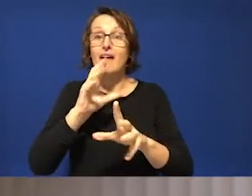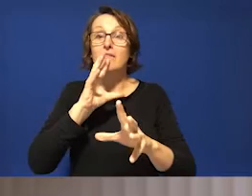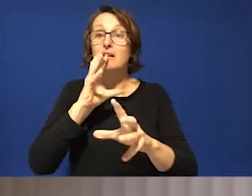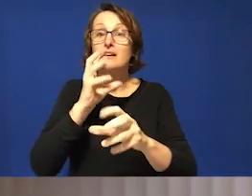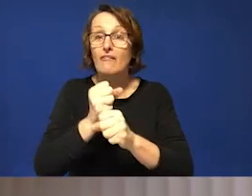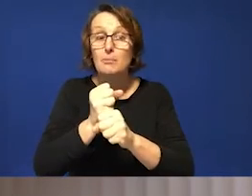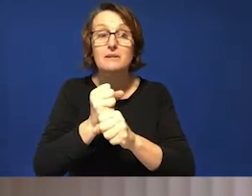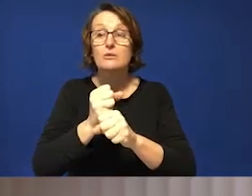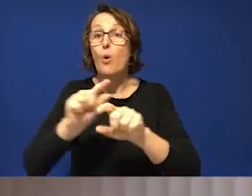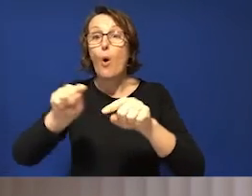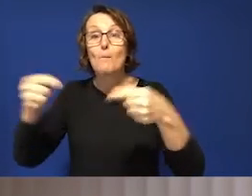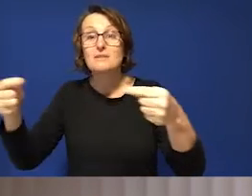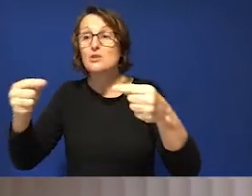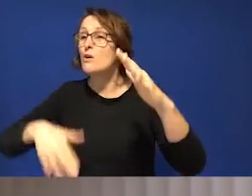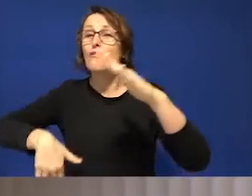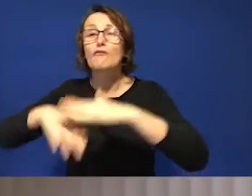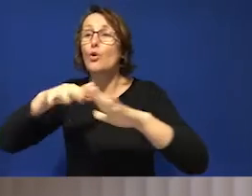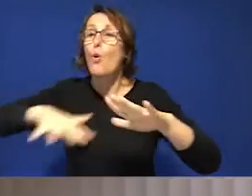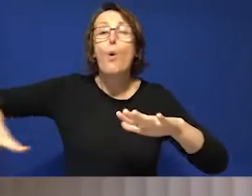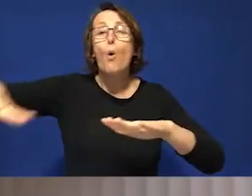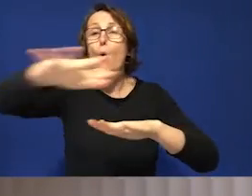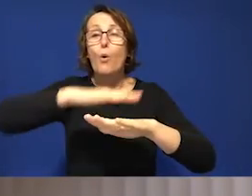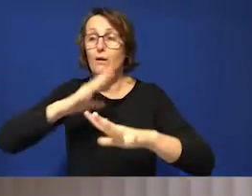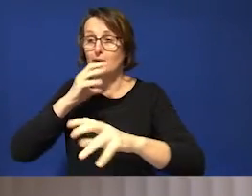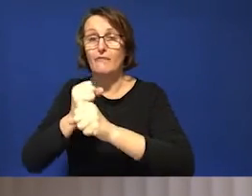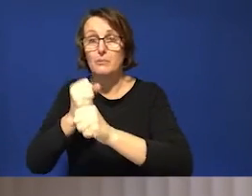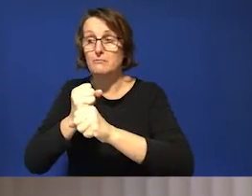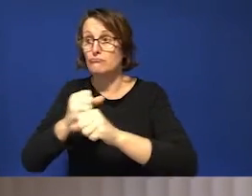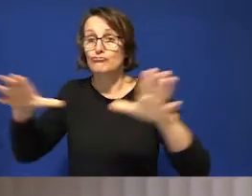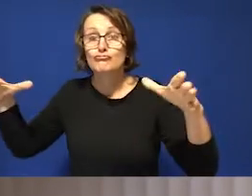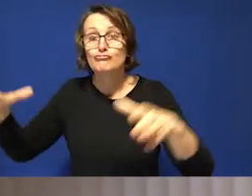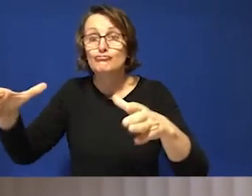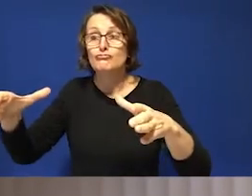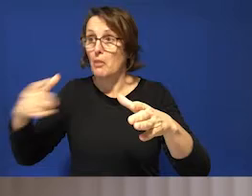it was government and opposition. He was front benches, he was back benches and all the relevant decision makers,